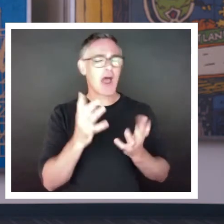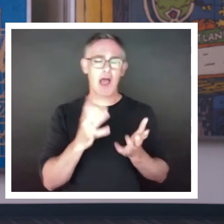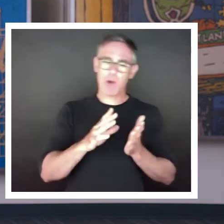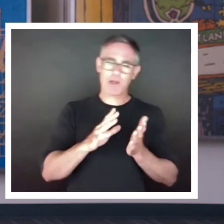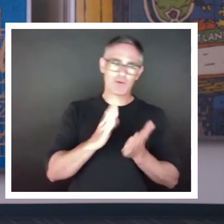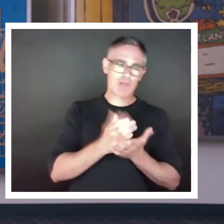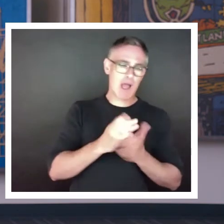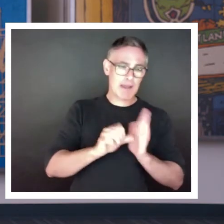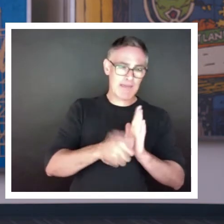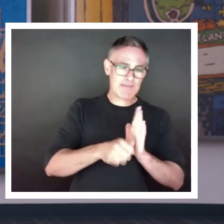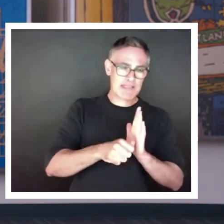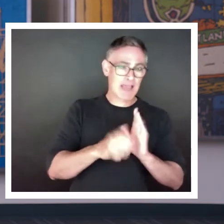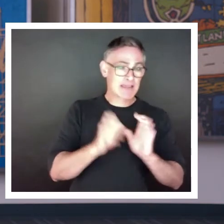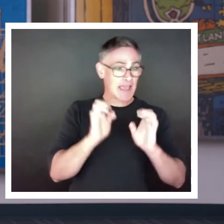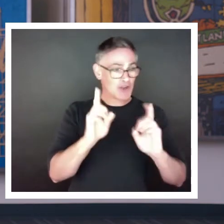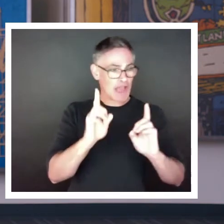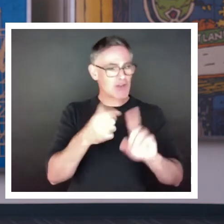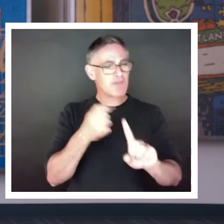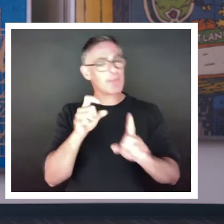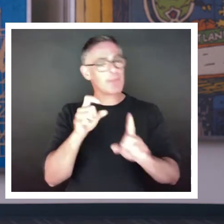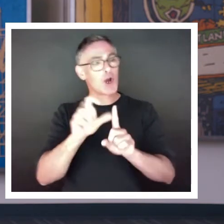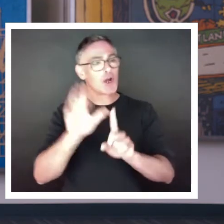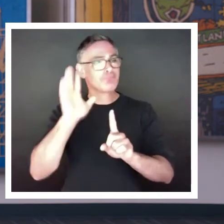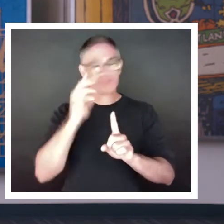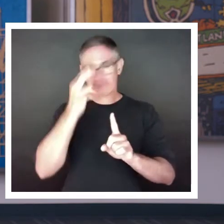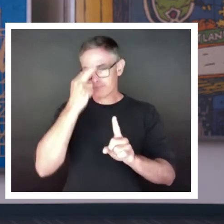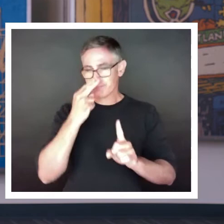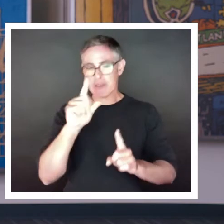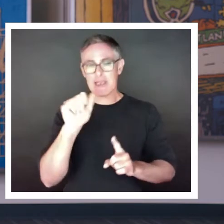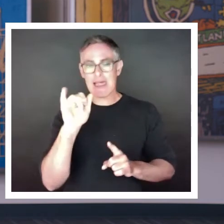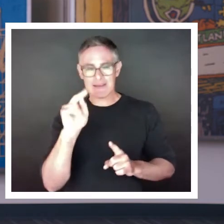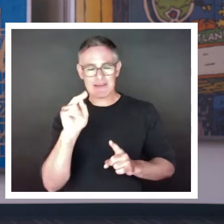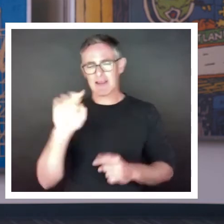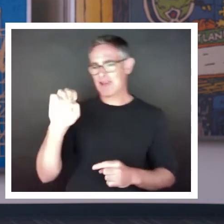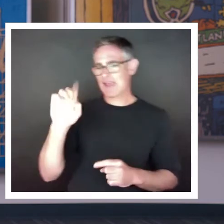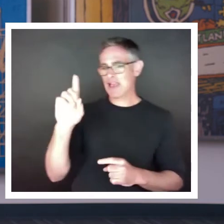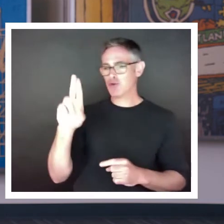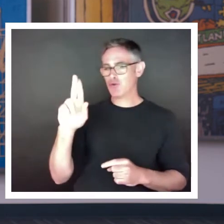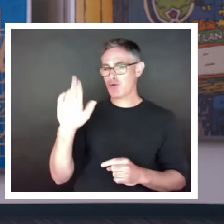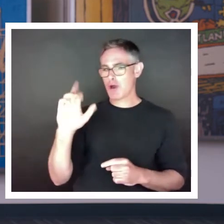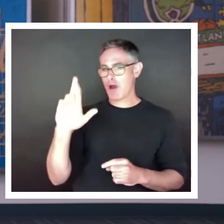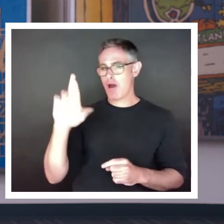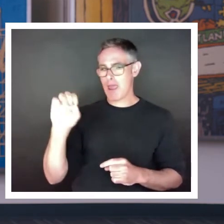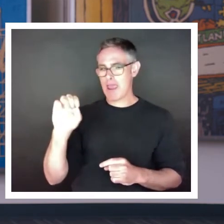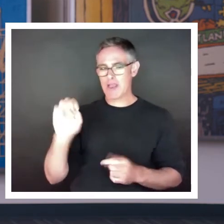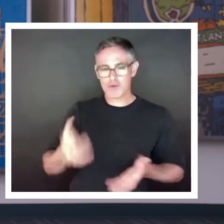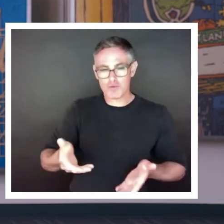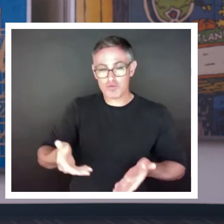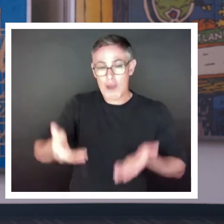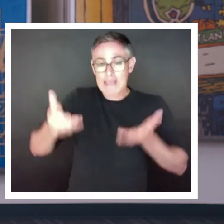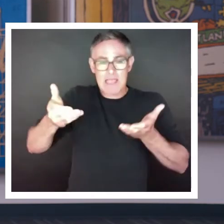education for me comes from the word educate, to rewrap or raise up not to instruct.